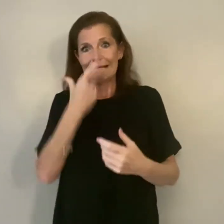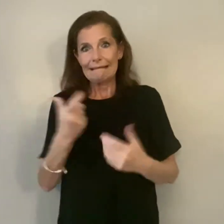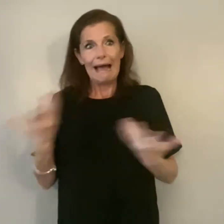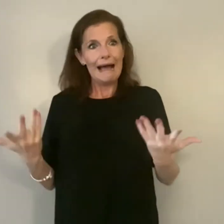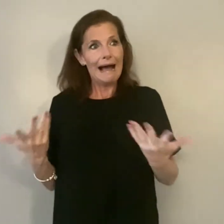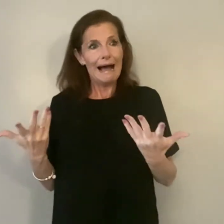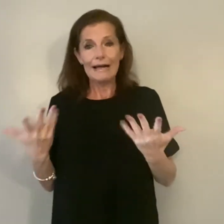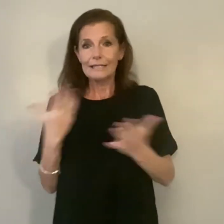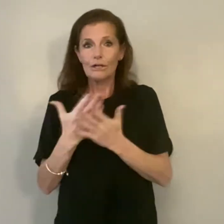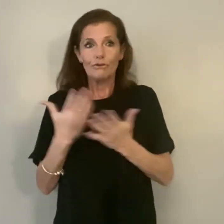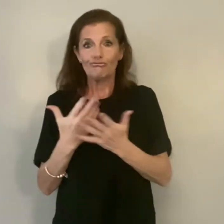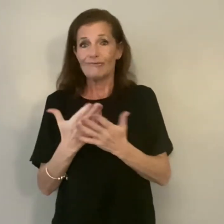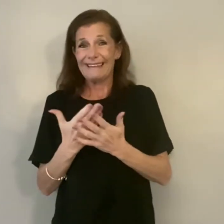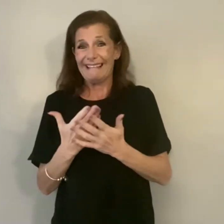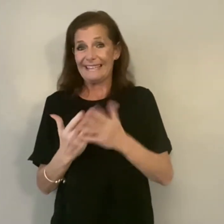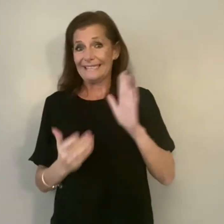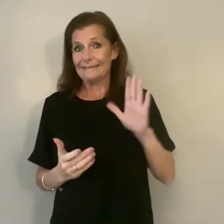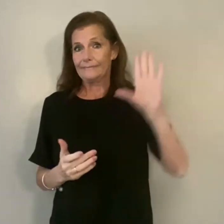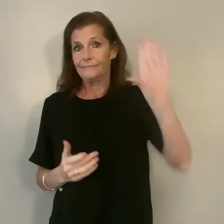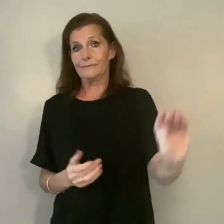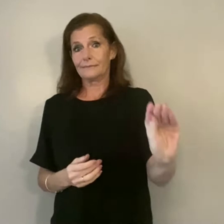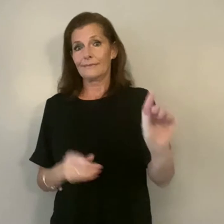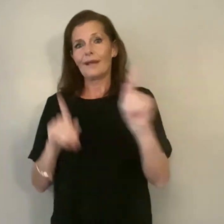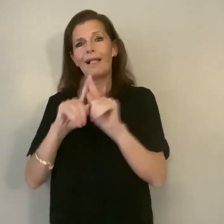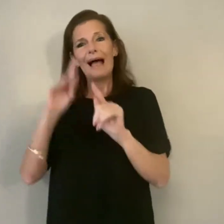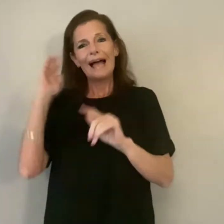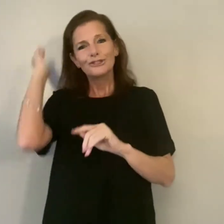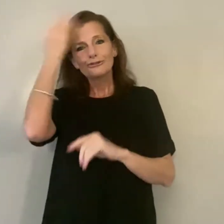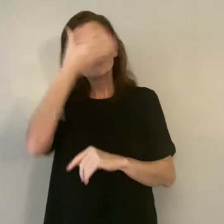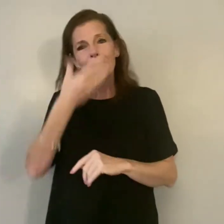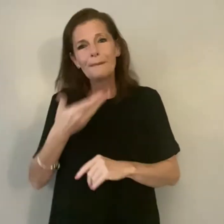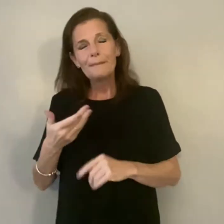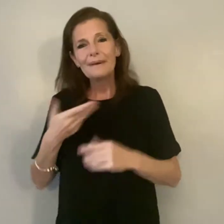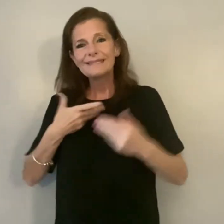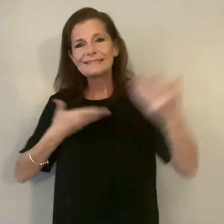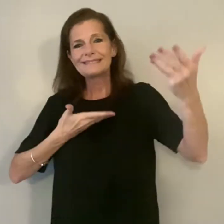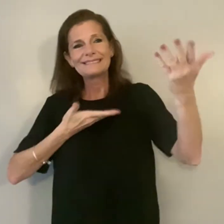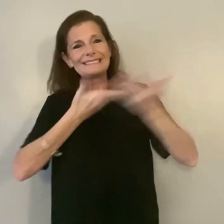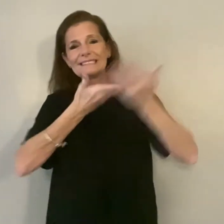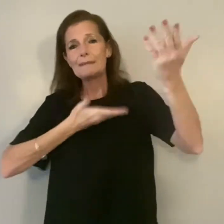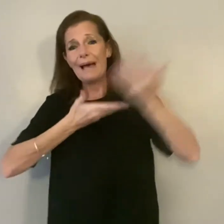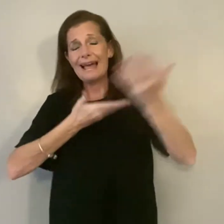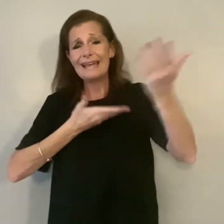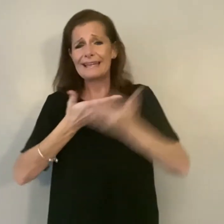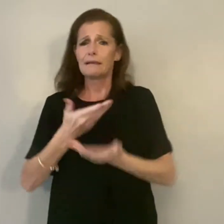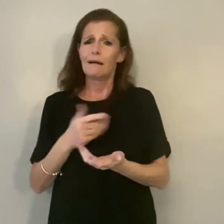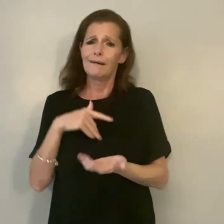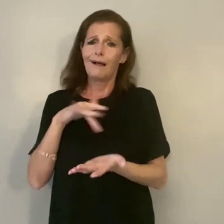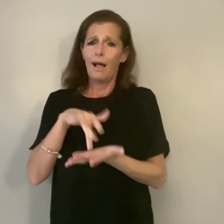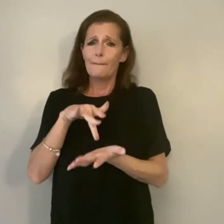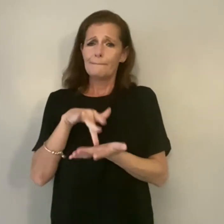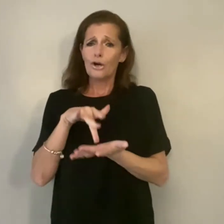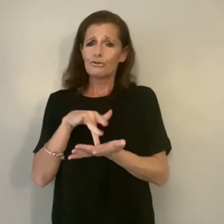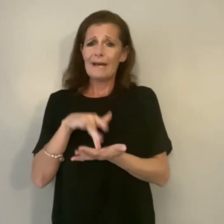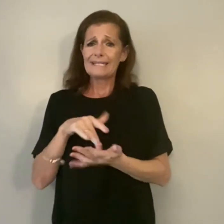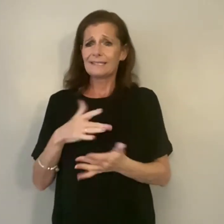you can really actively meet somebody if you want to, but like Donald Trump in that wonderful debate where... Actually I bet the moderator wishes